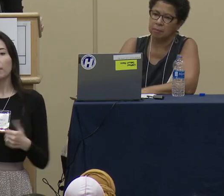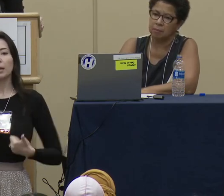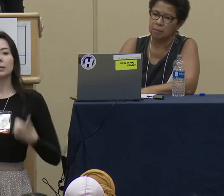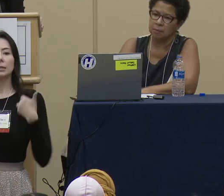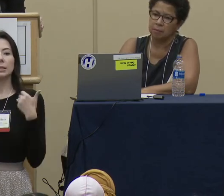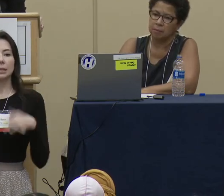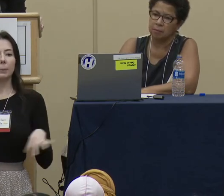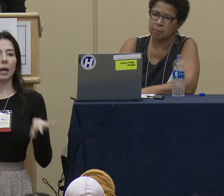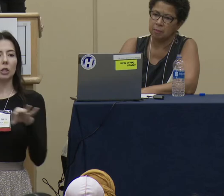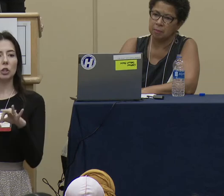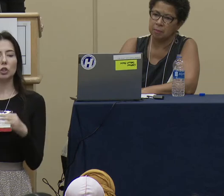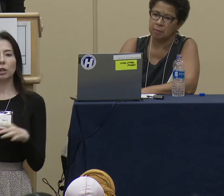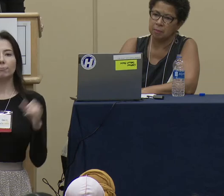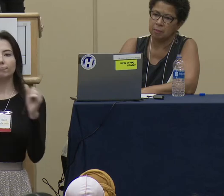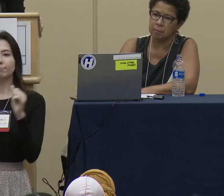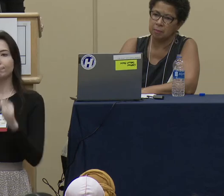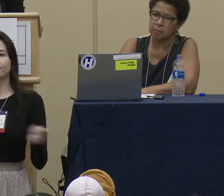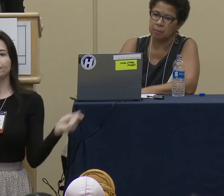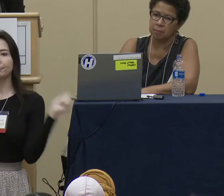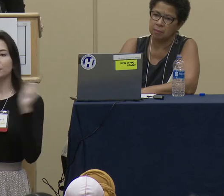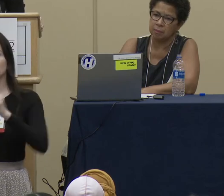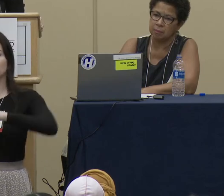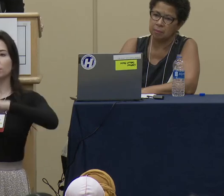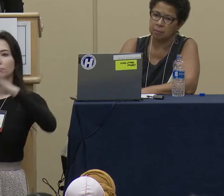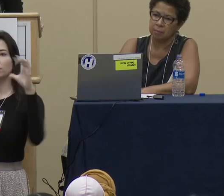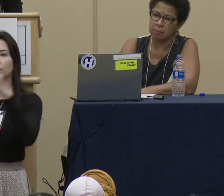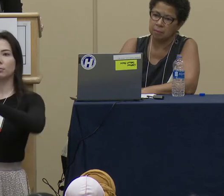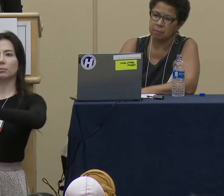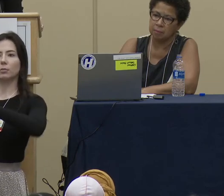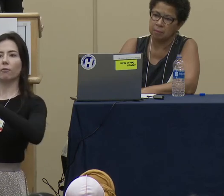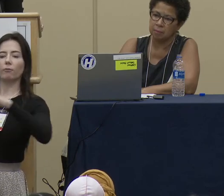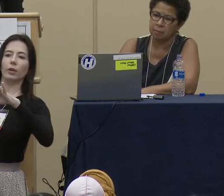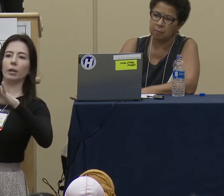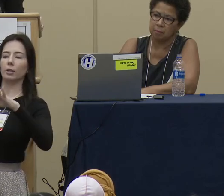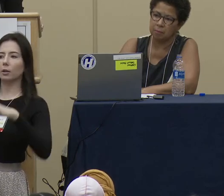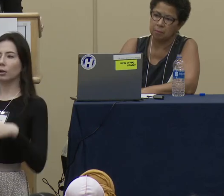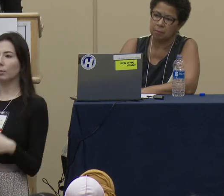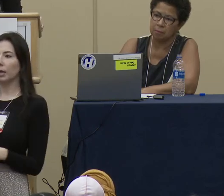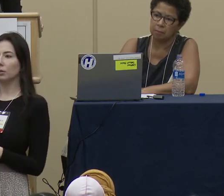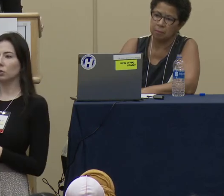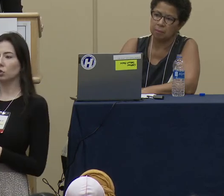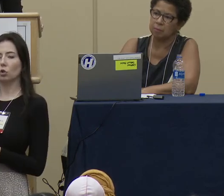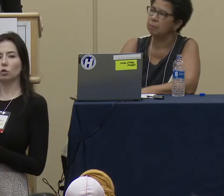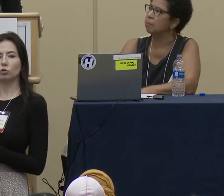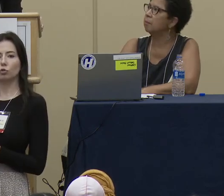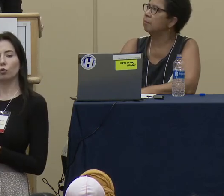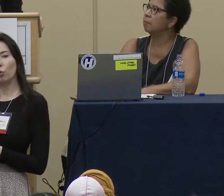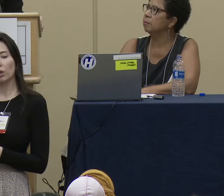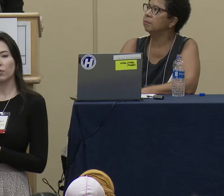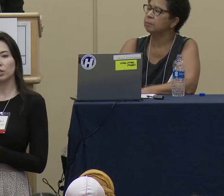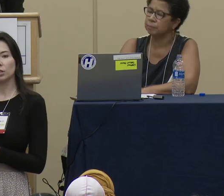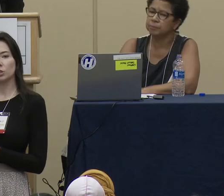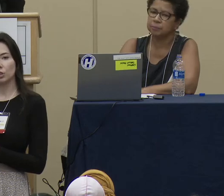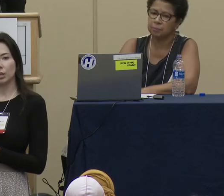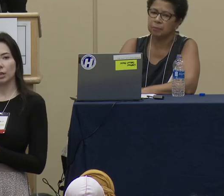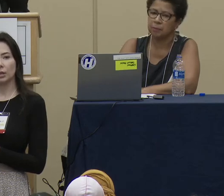"Making All Black Lives Matter : Remanage -imagining Freedom in